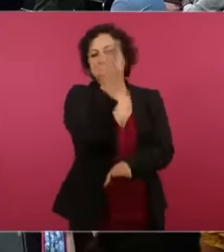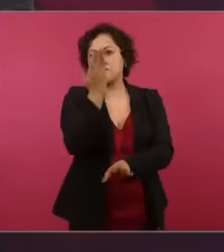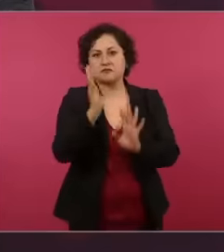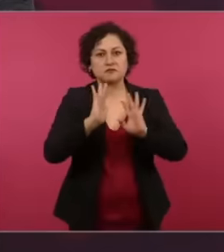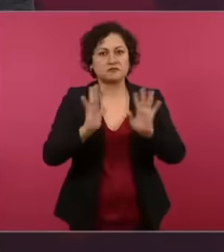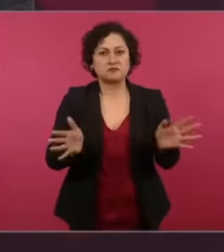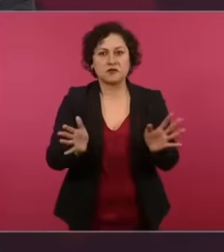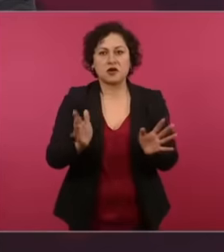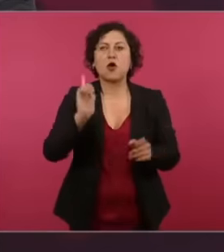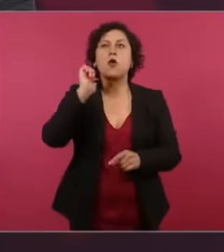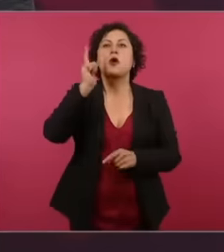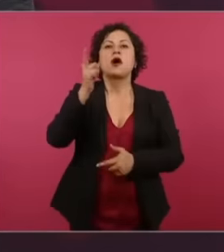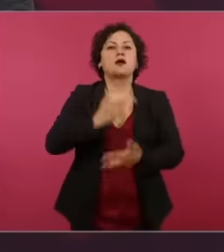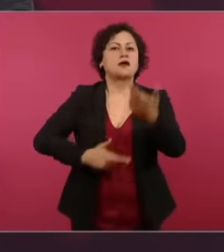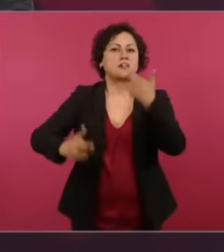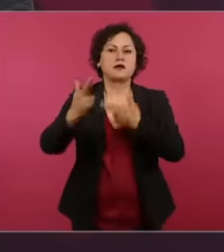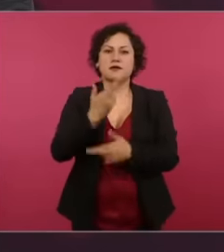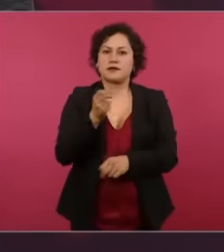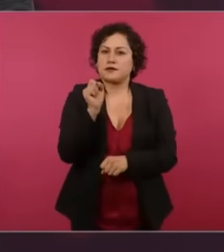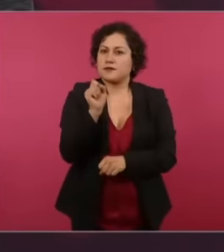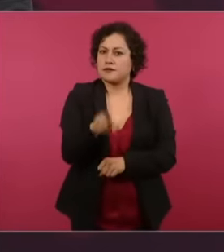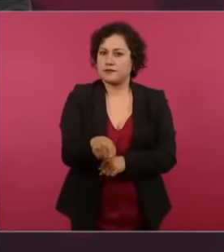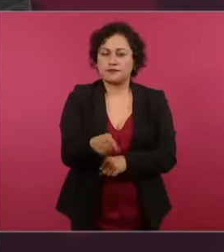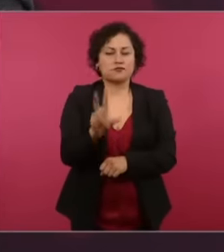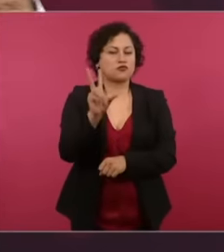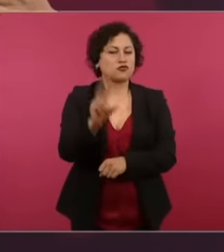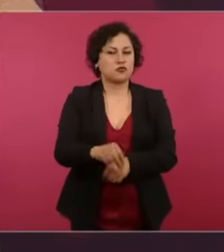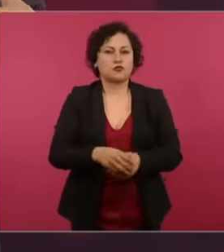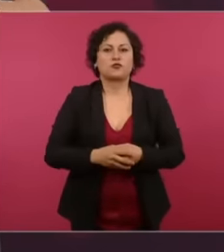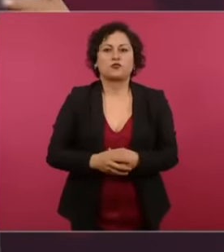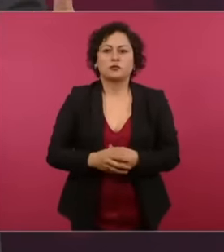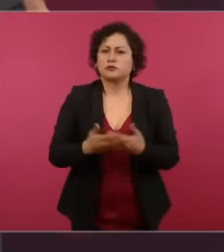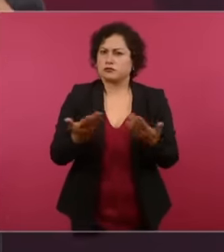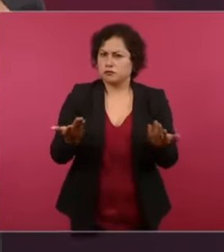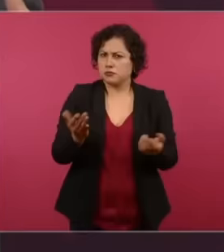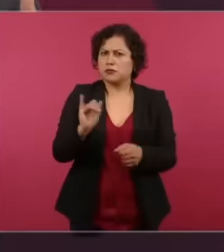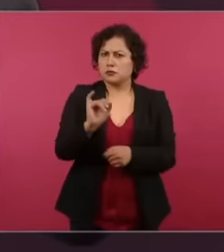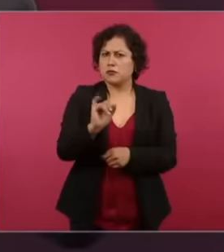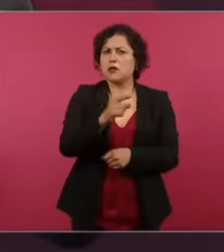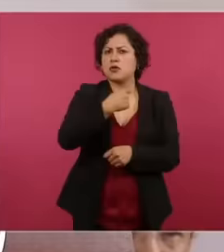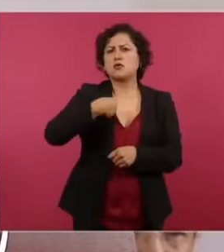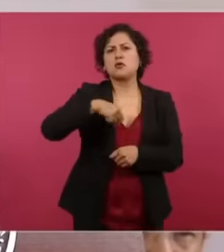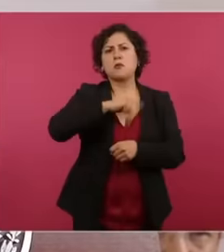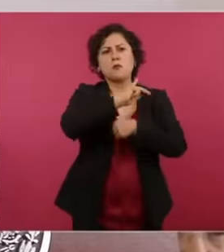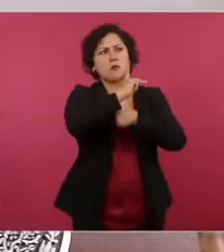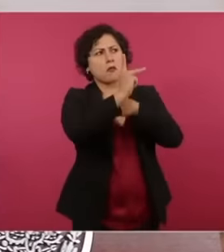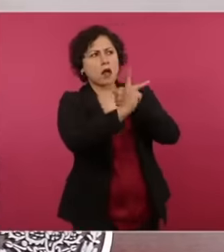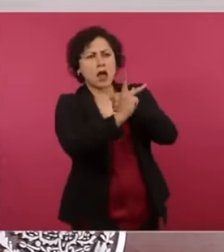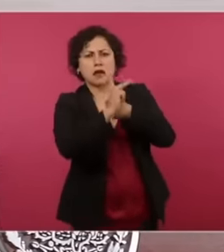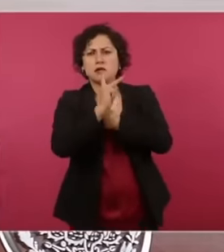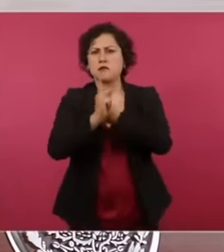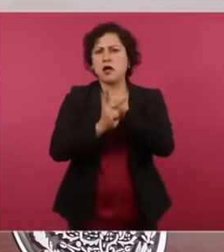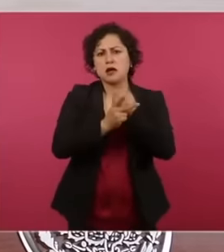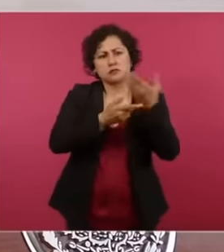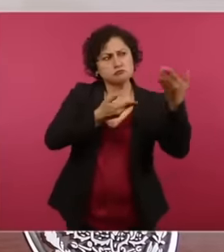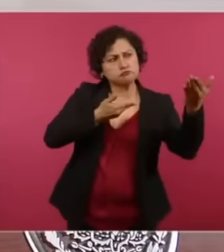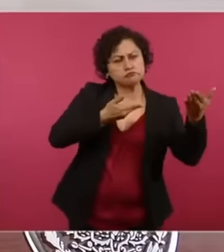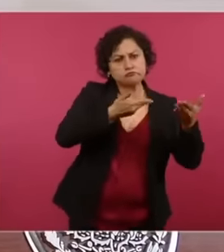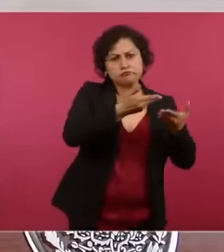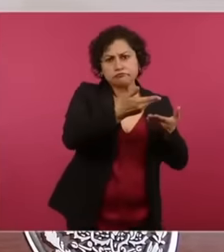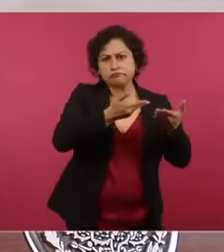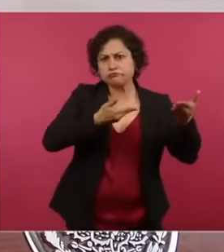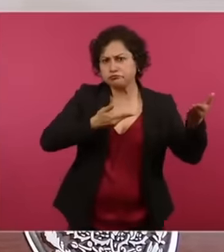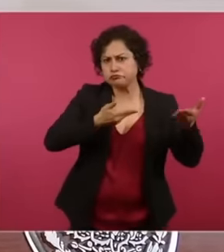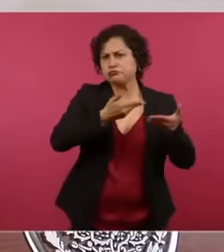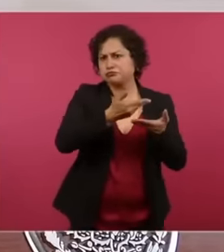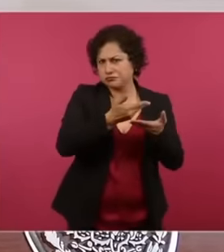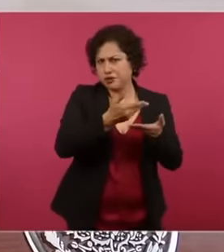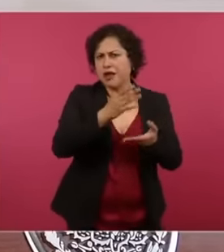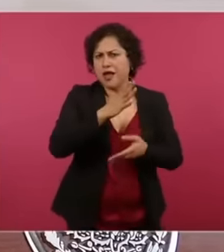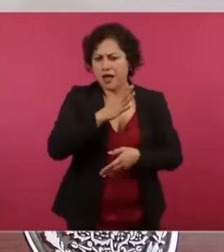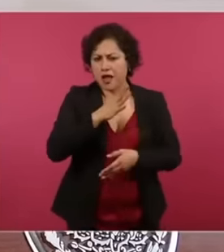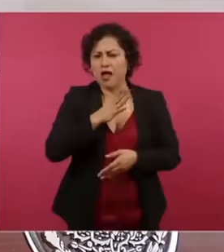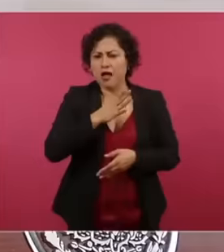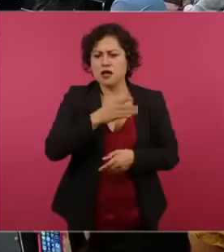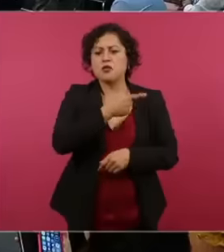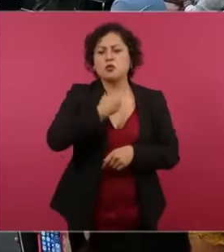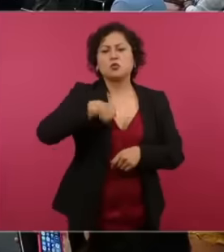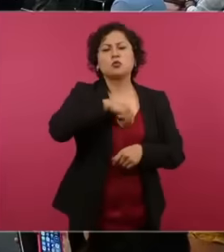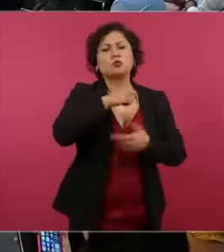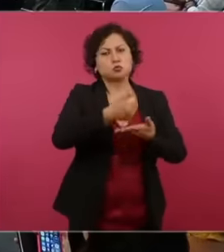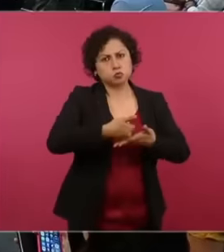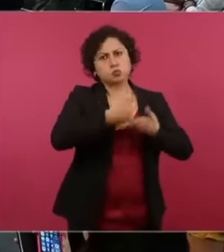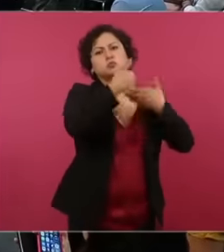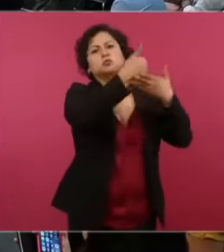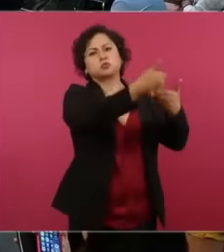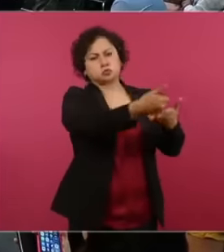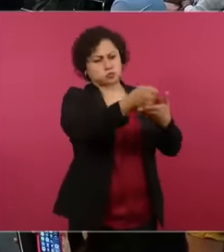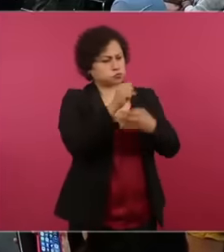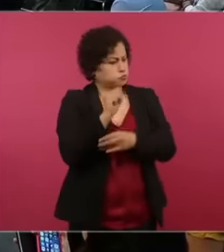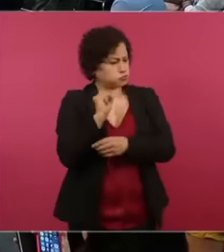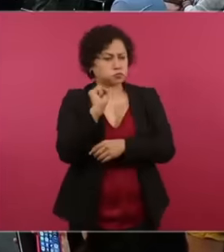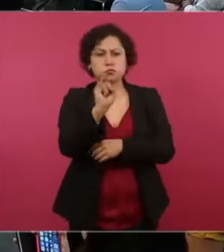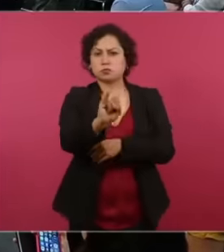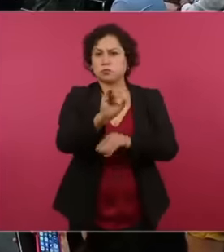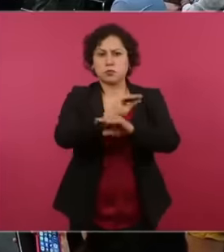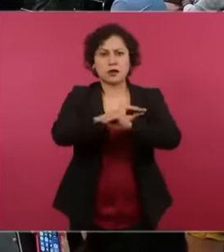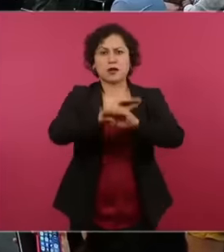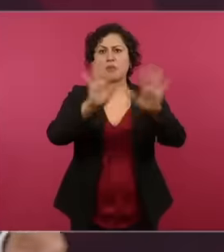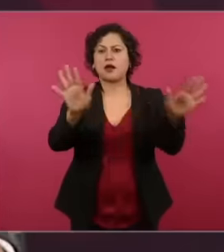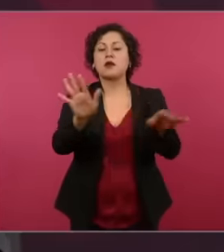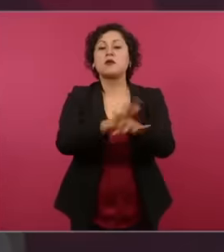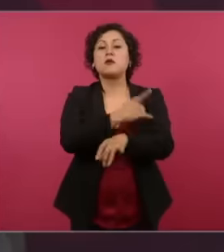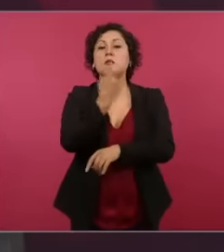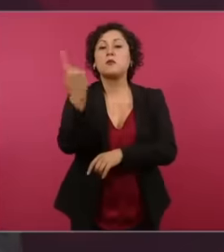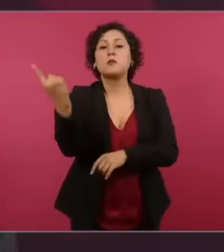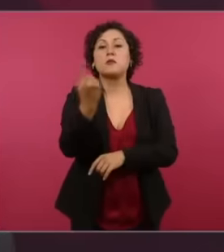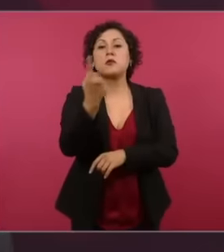does not come back if we have relations and help Of course we help because we are